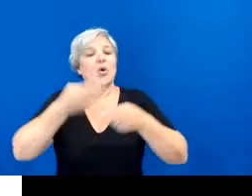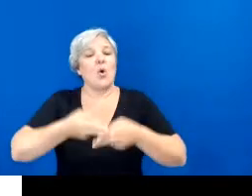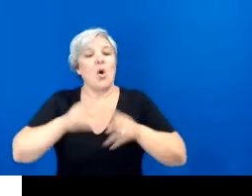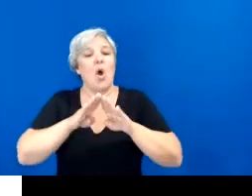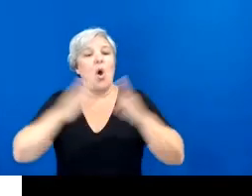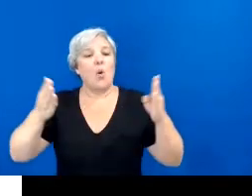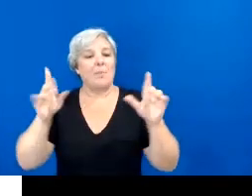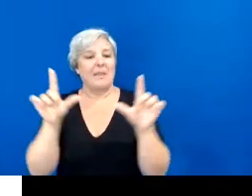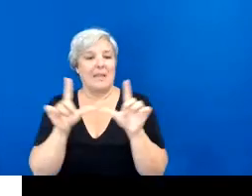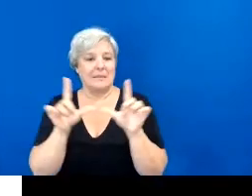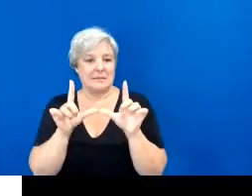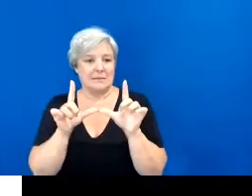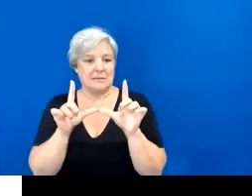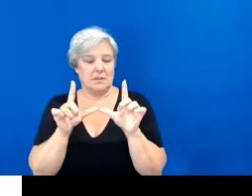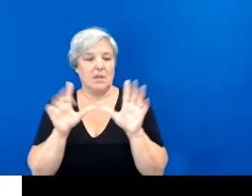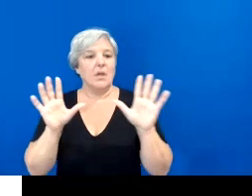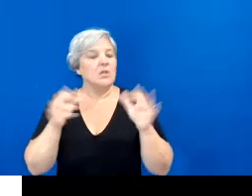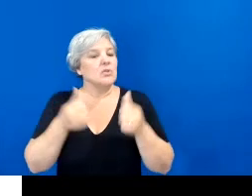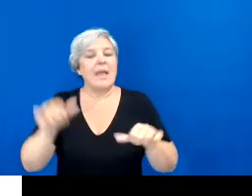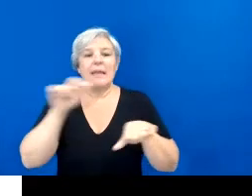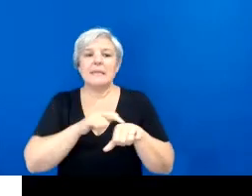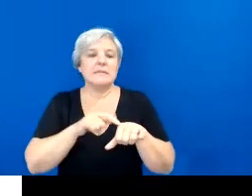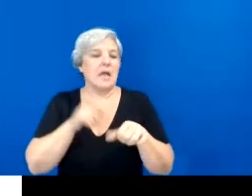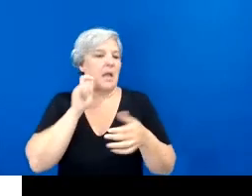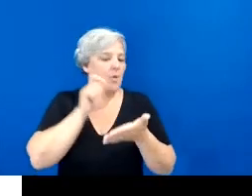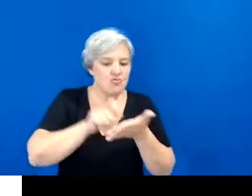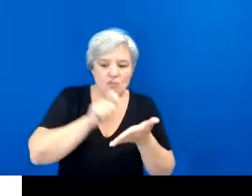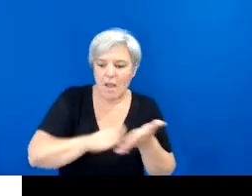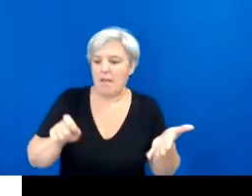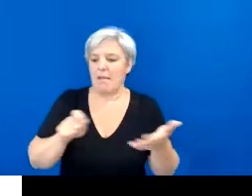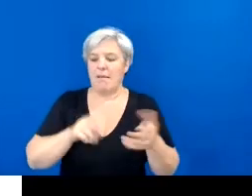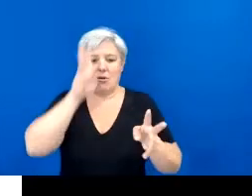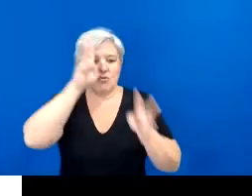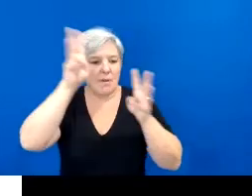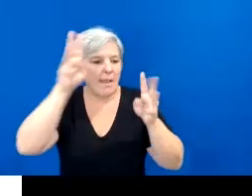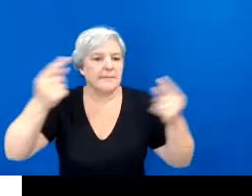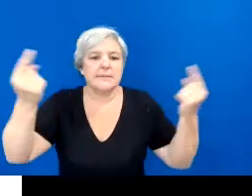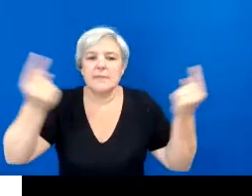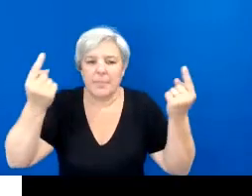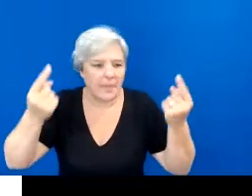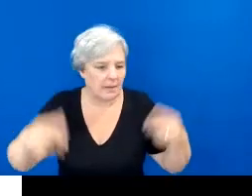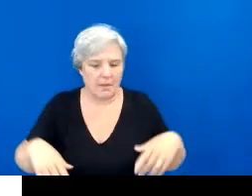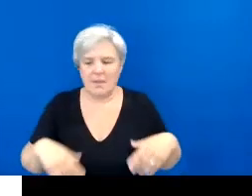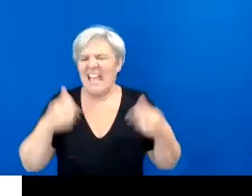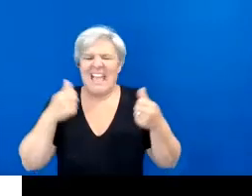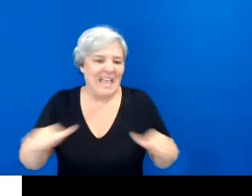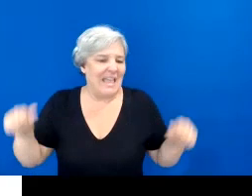So any time anyone writes or creates something or any piece of music,